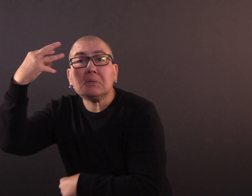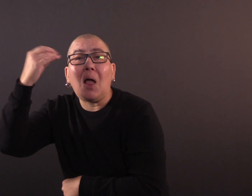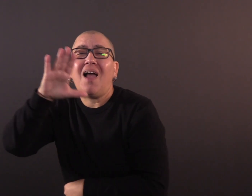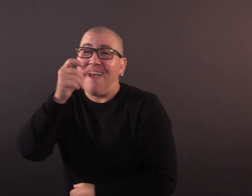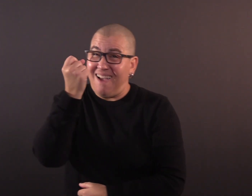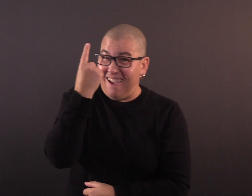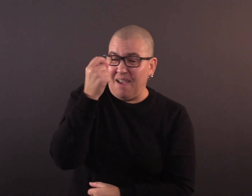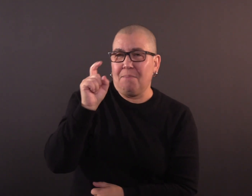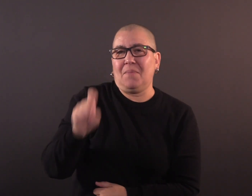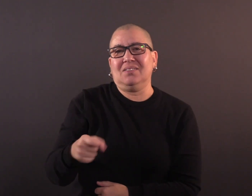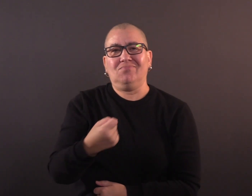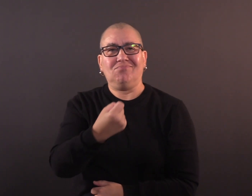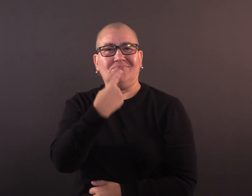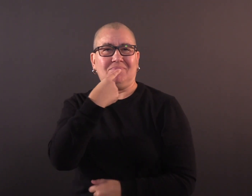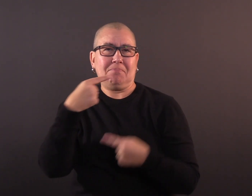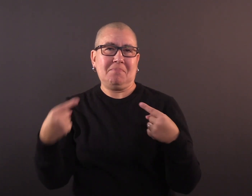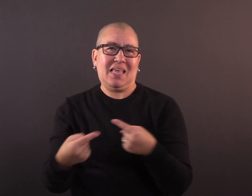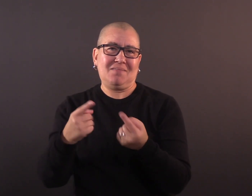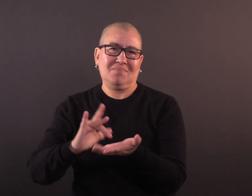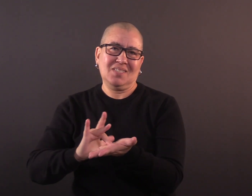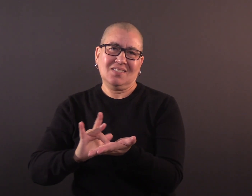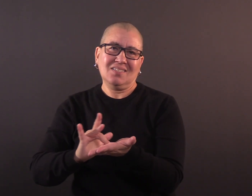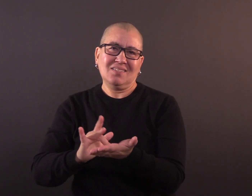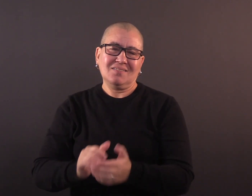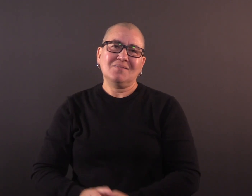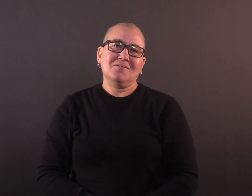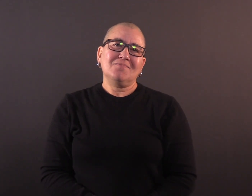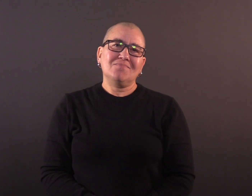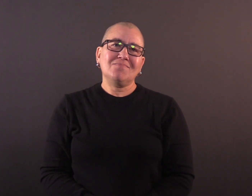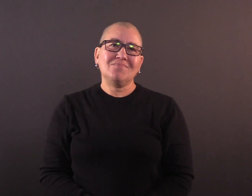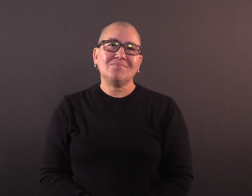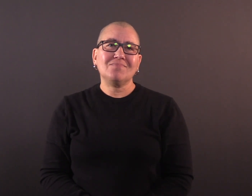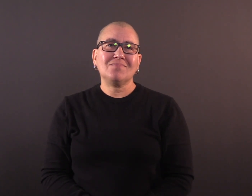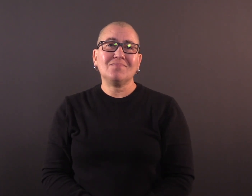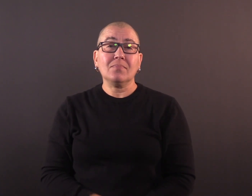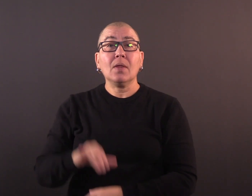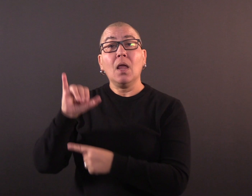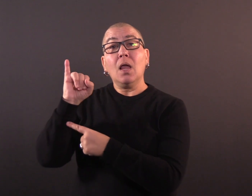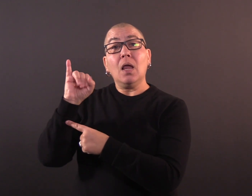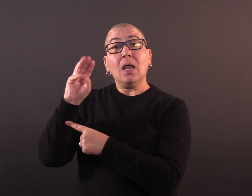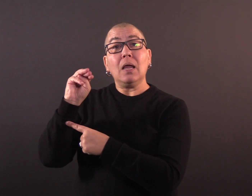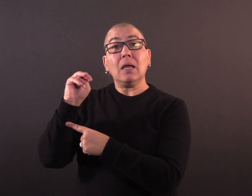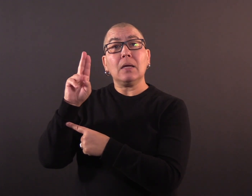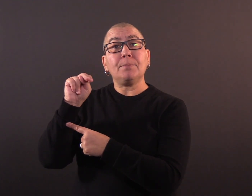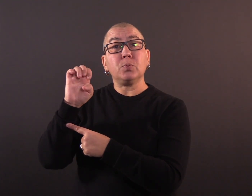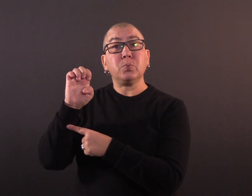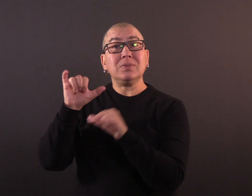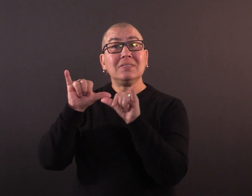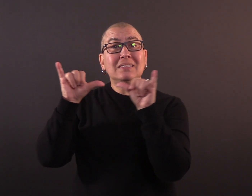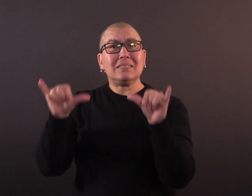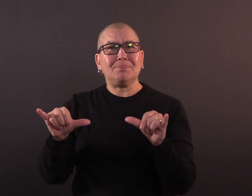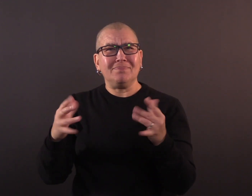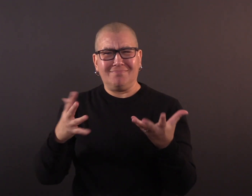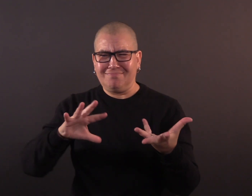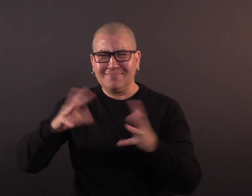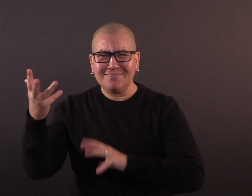she takes her pain meds. Immune system gone wrong?